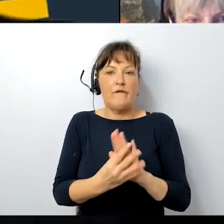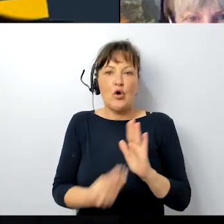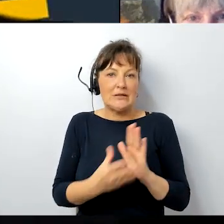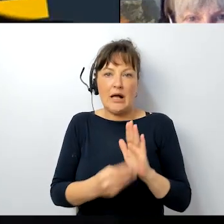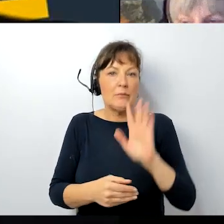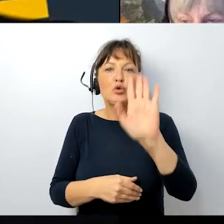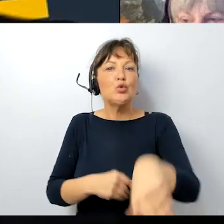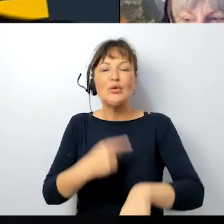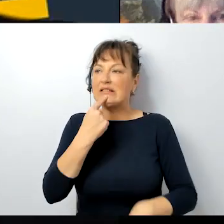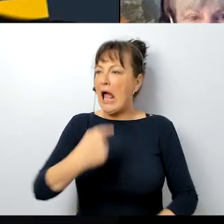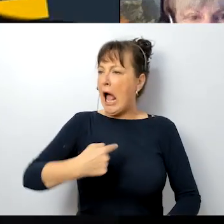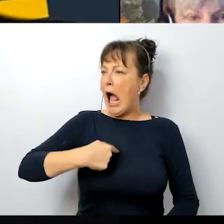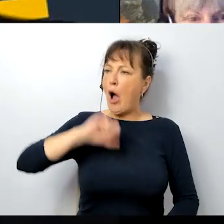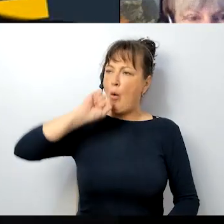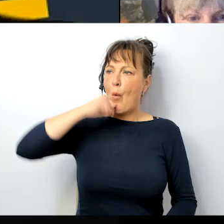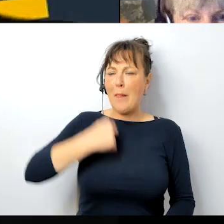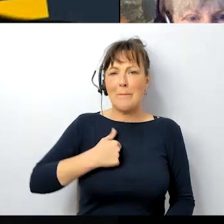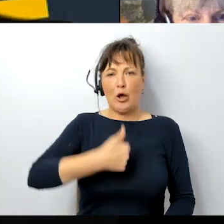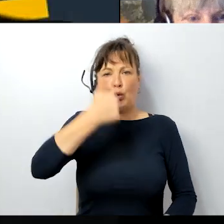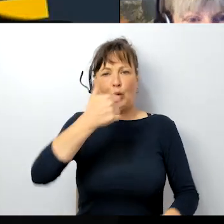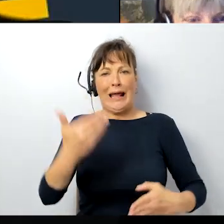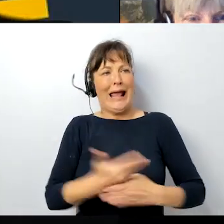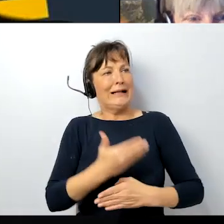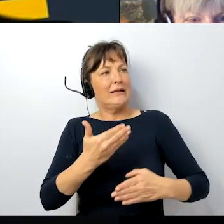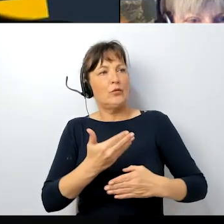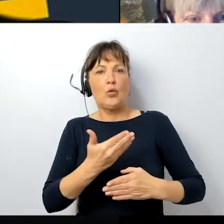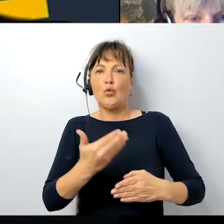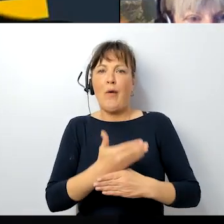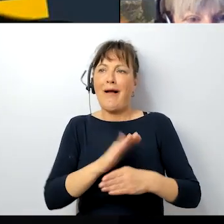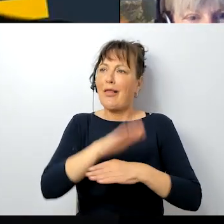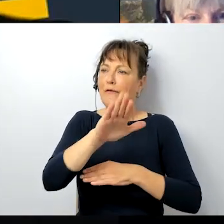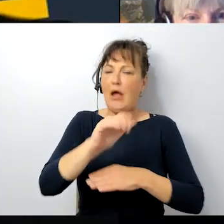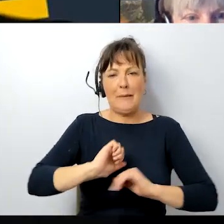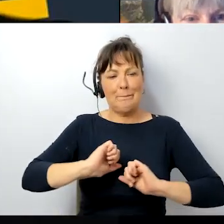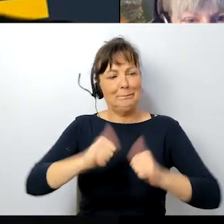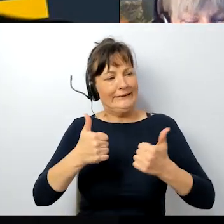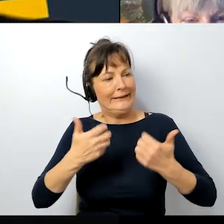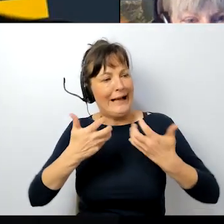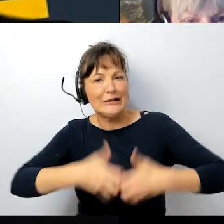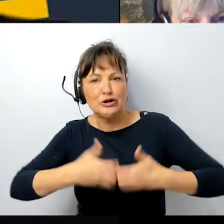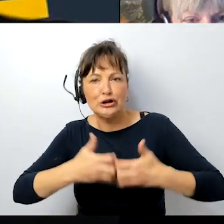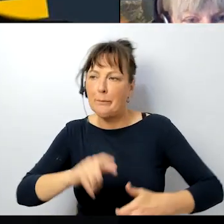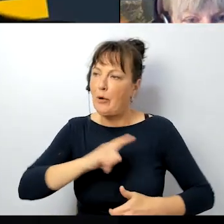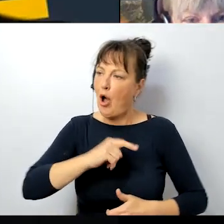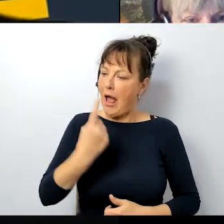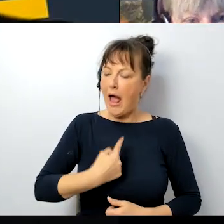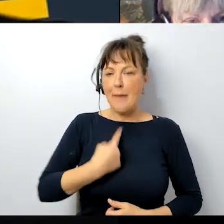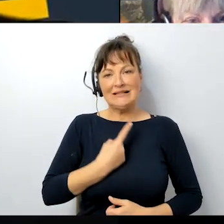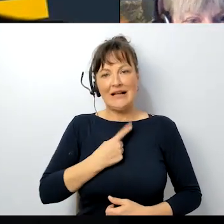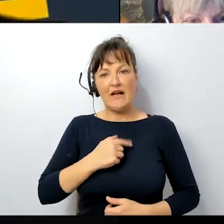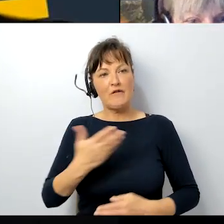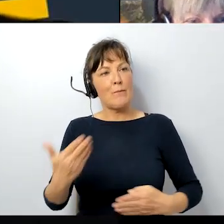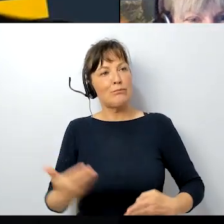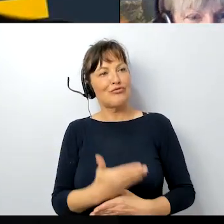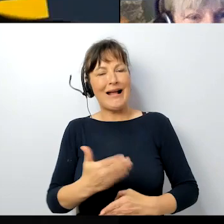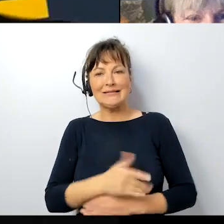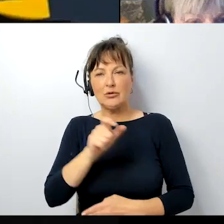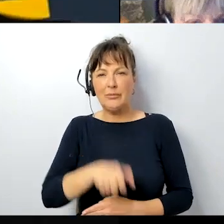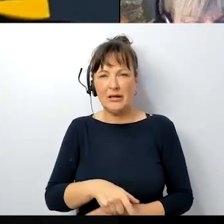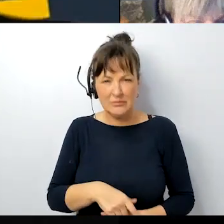don't say I would be a great engineer because I'm practical - what does that mean? Give examples,